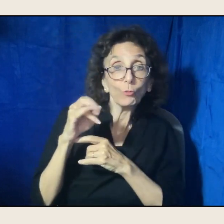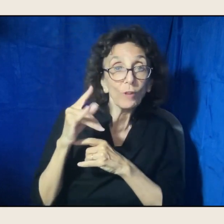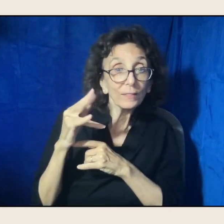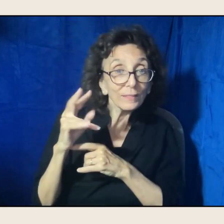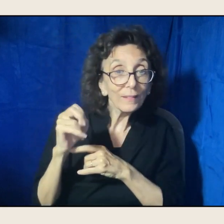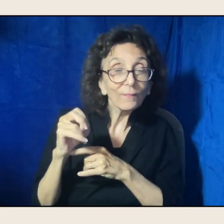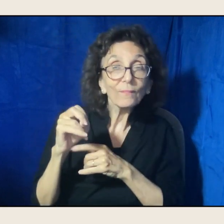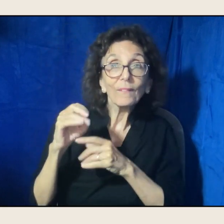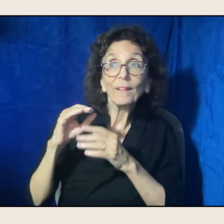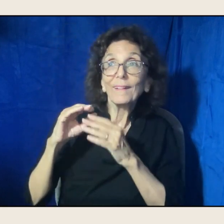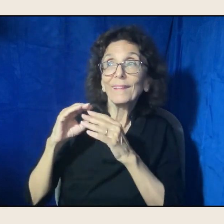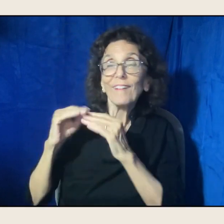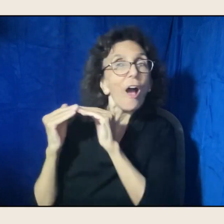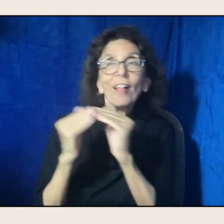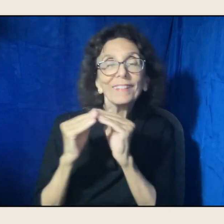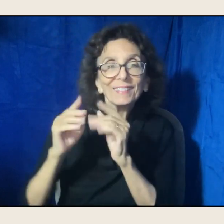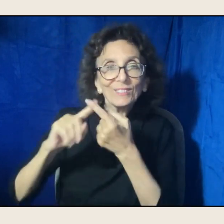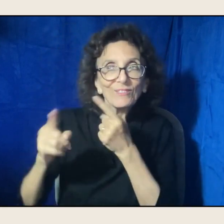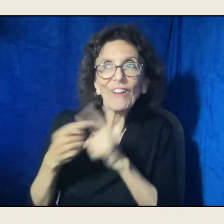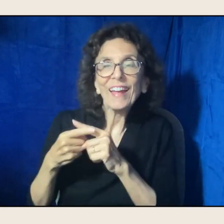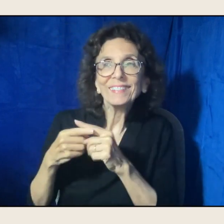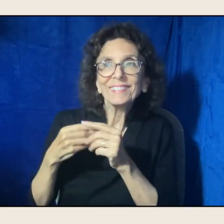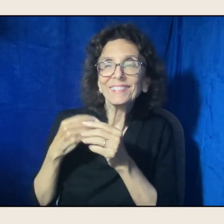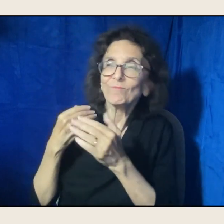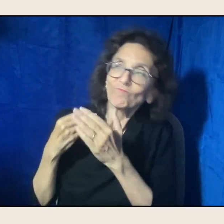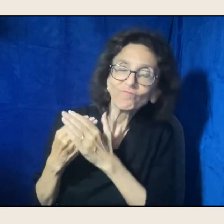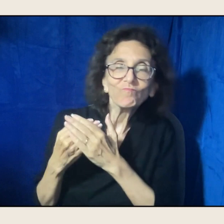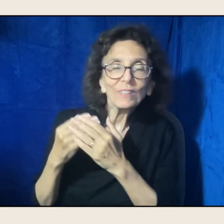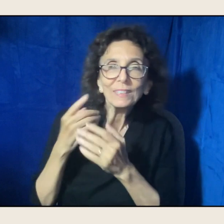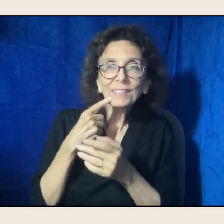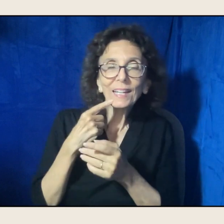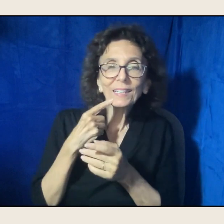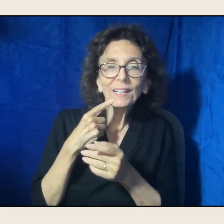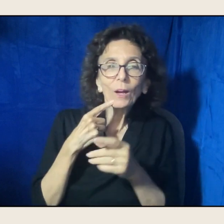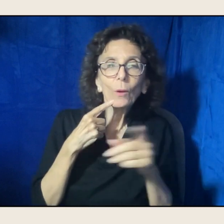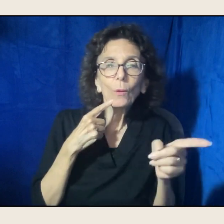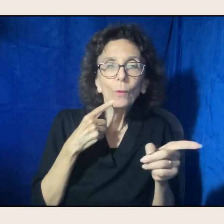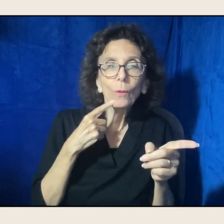were saying something to the effect of, oh, those are low information voters, right?